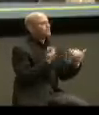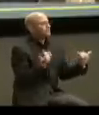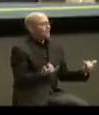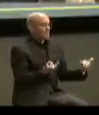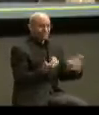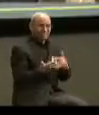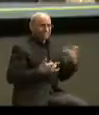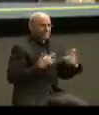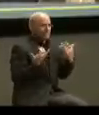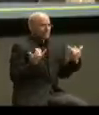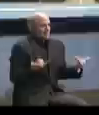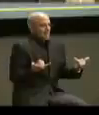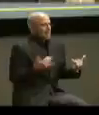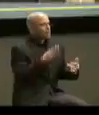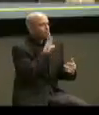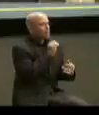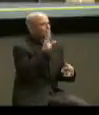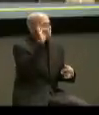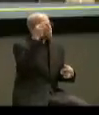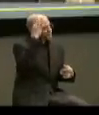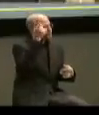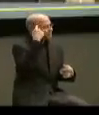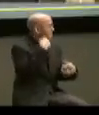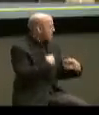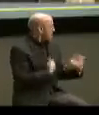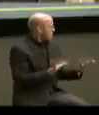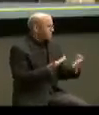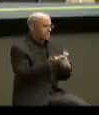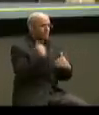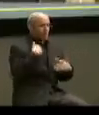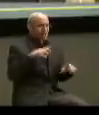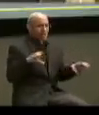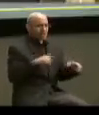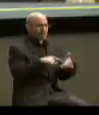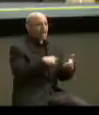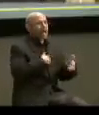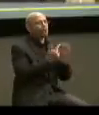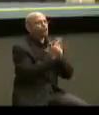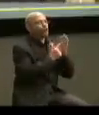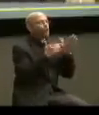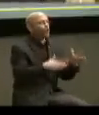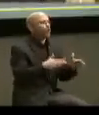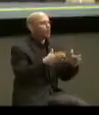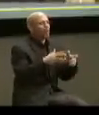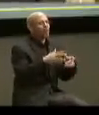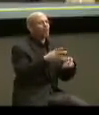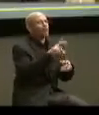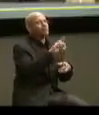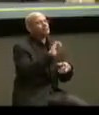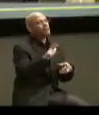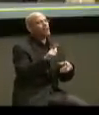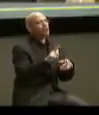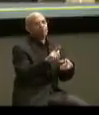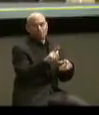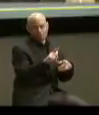IT'S EXCITING TO BE IN FEDERAL GOVERNMENT. BEFORE I DID THIS, I WAS A LAWYER DOING MULTIBILLION DOLLAR DEALS.